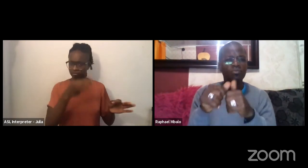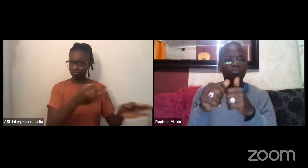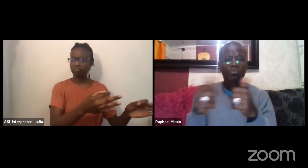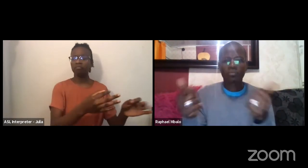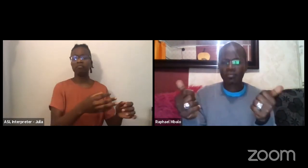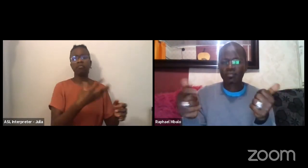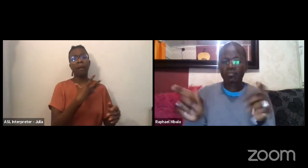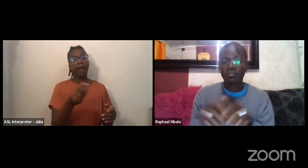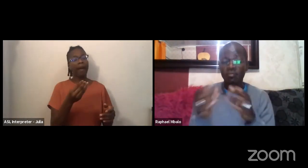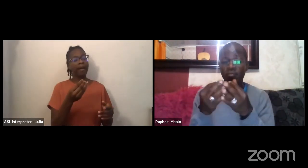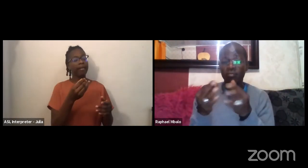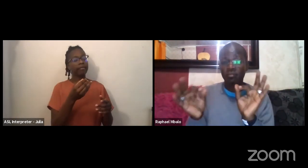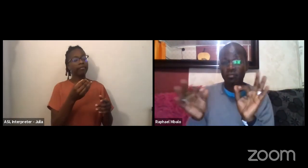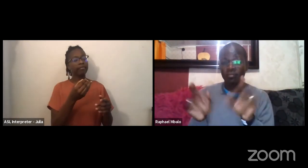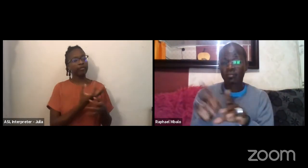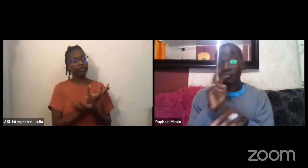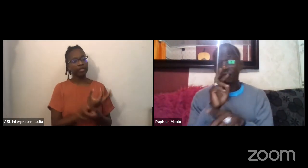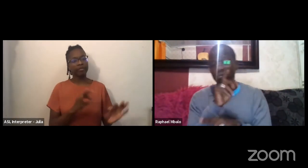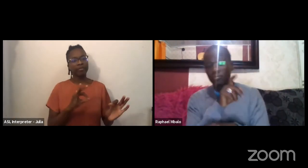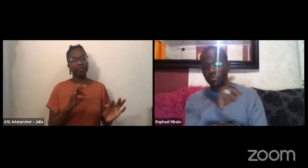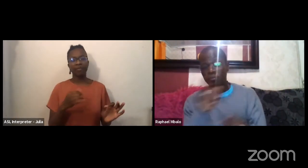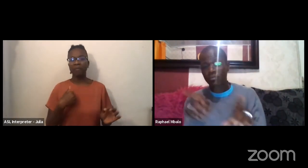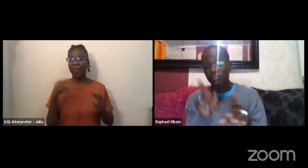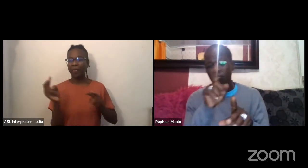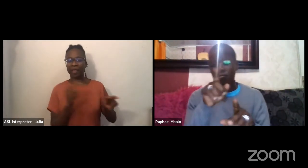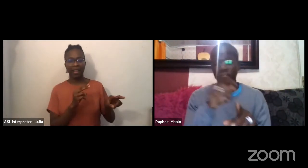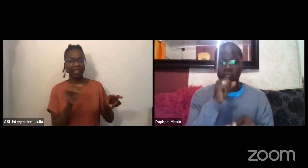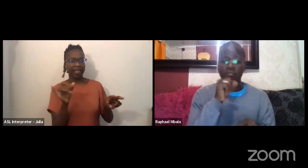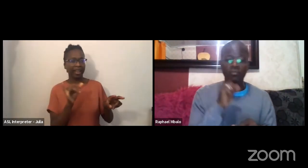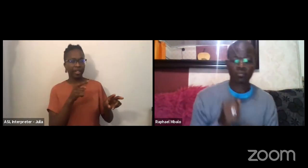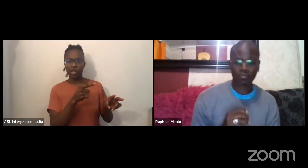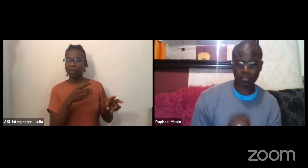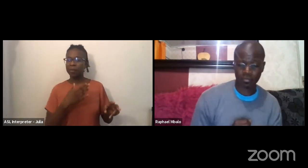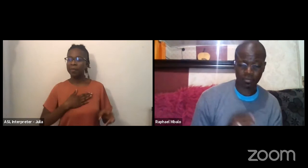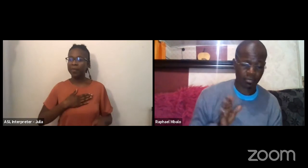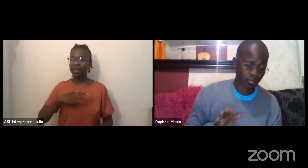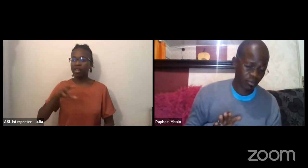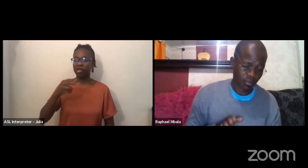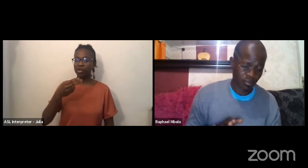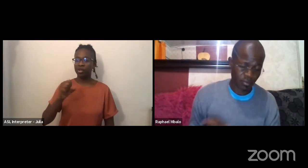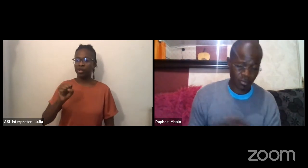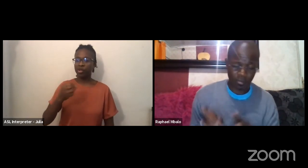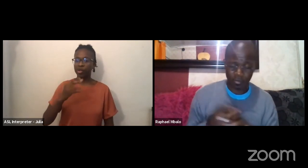I looked at her like she was my (speaks in foreign language) Almost was scared of looking at her though,